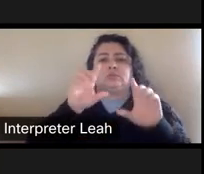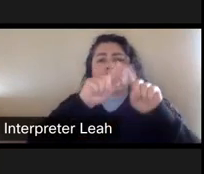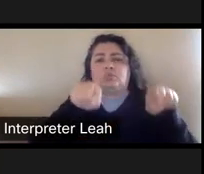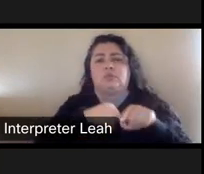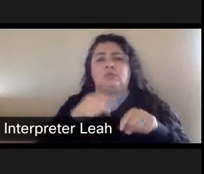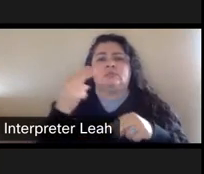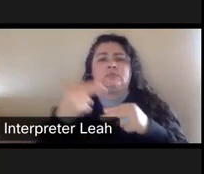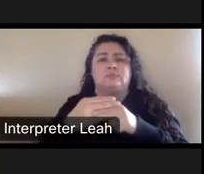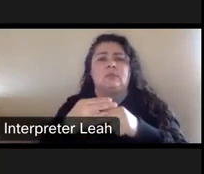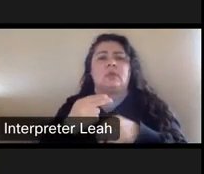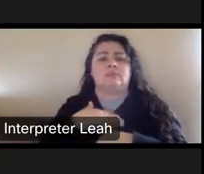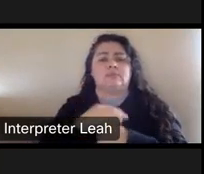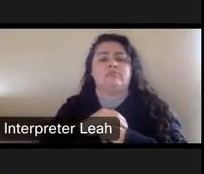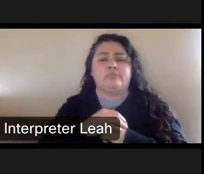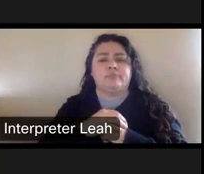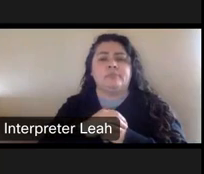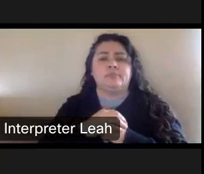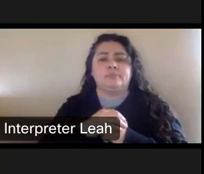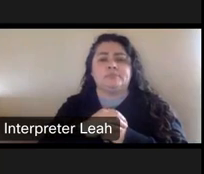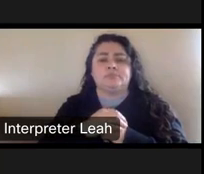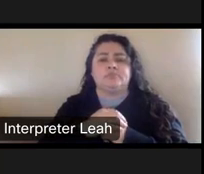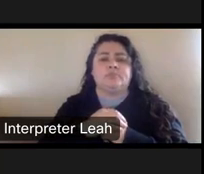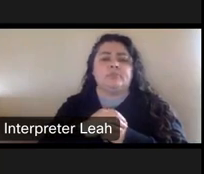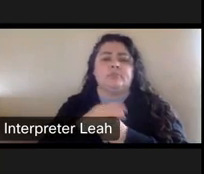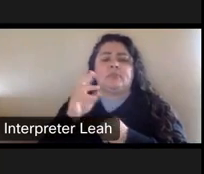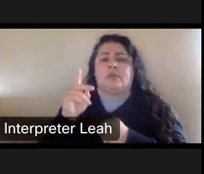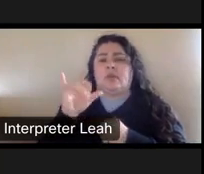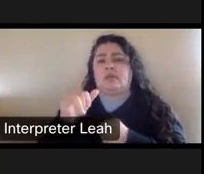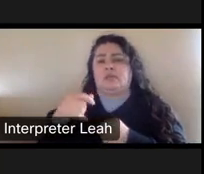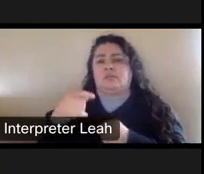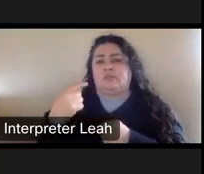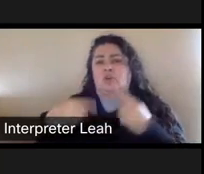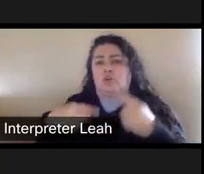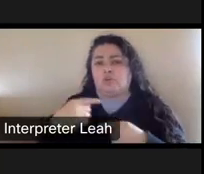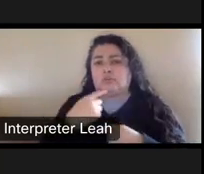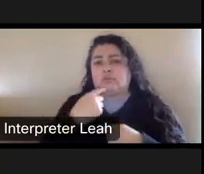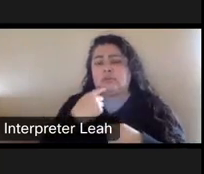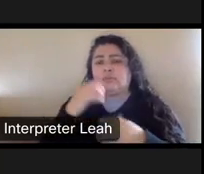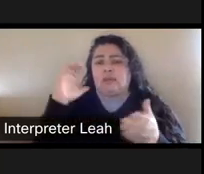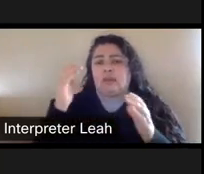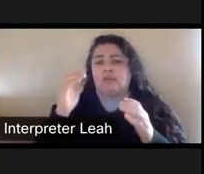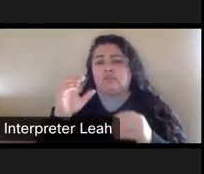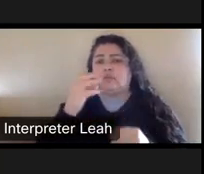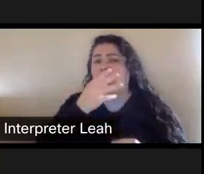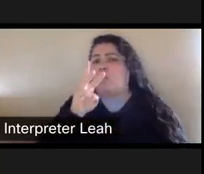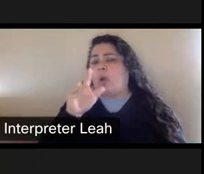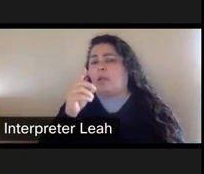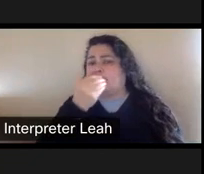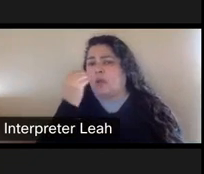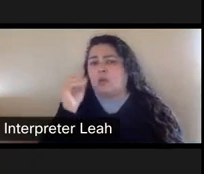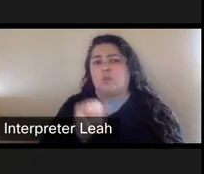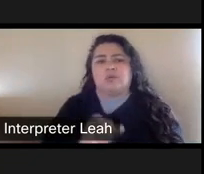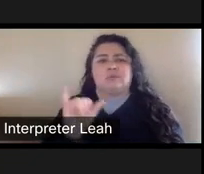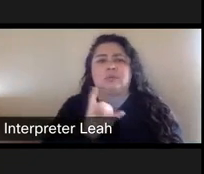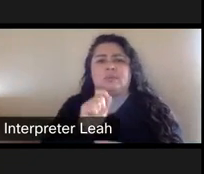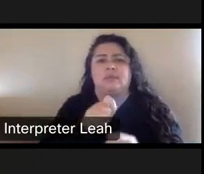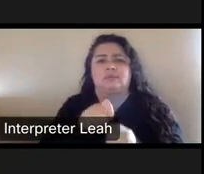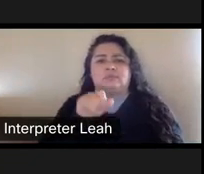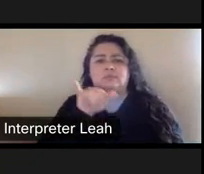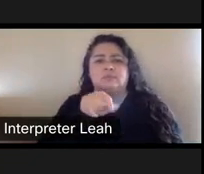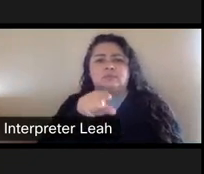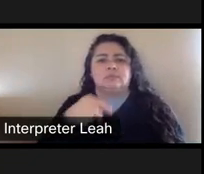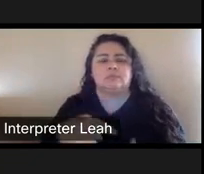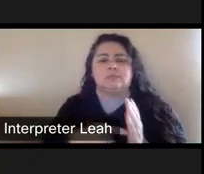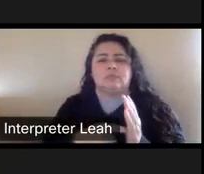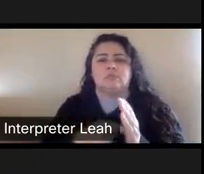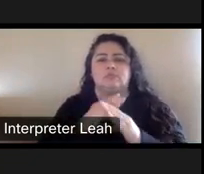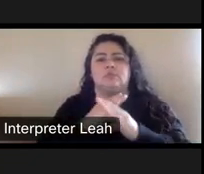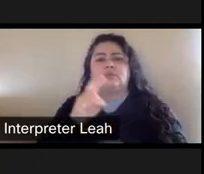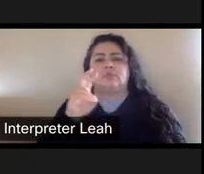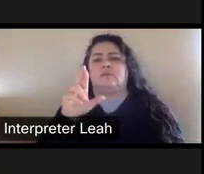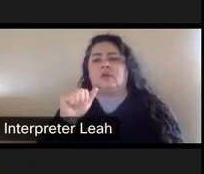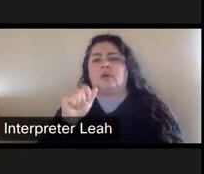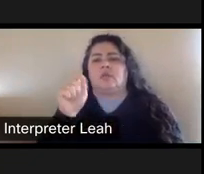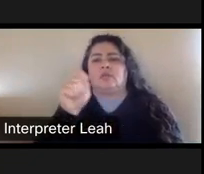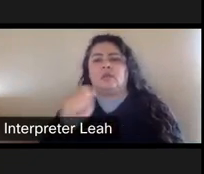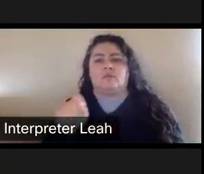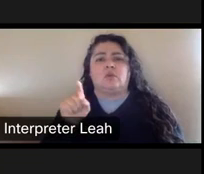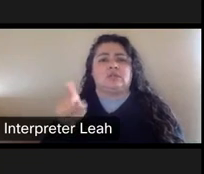Next 1, please and, uh, so Kelly argued that, by analogy, his wildflower works was just like these examples and these would be protected by bar. Therefore his should be protected next slide. Please.